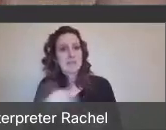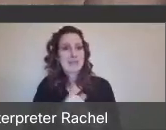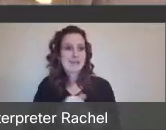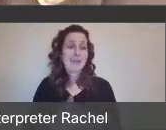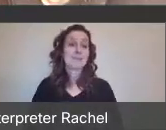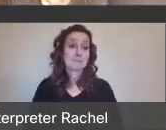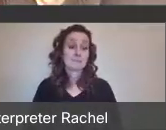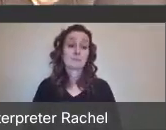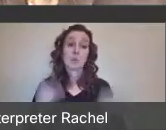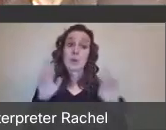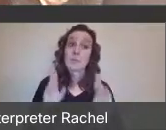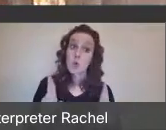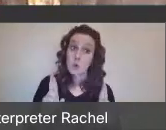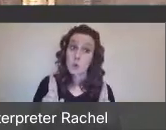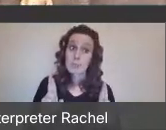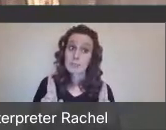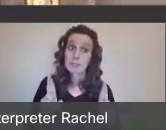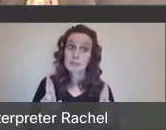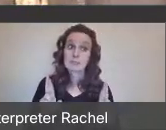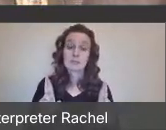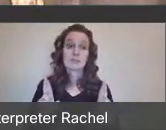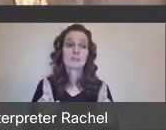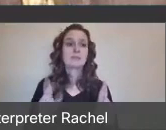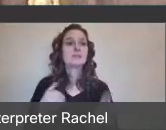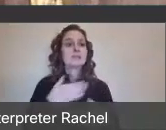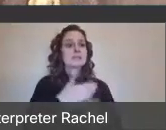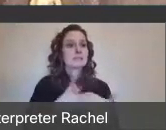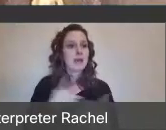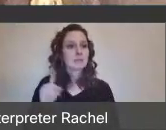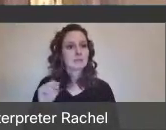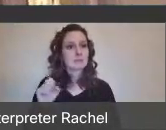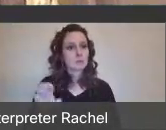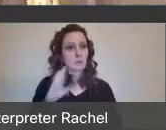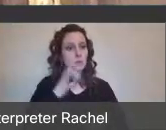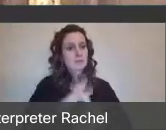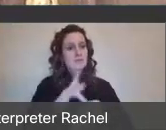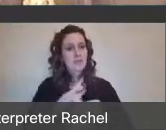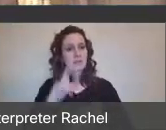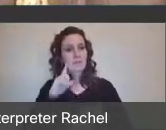there might be, you know, some doses available to us for that purpose.